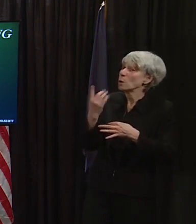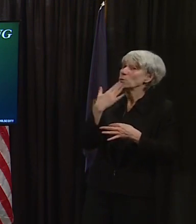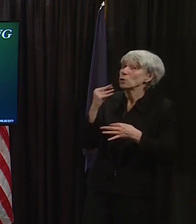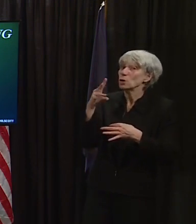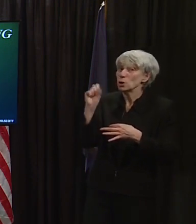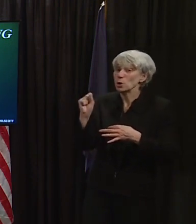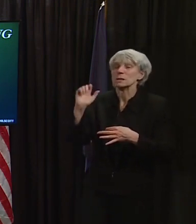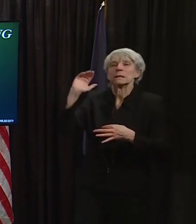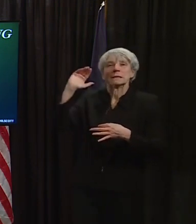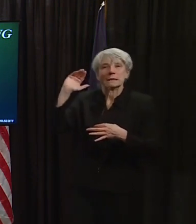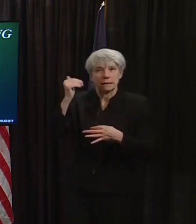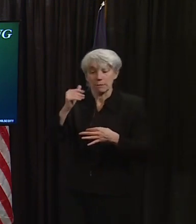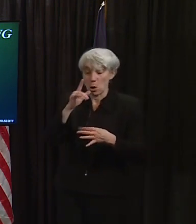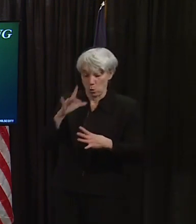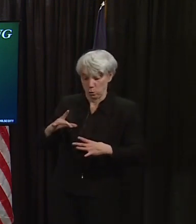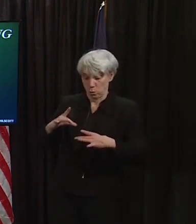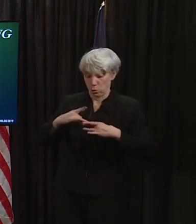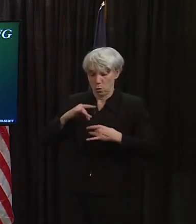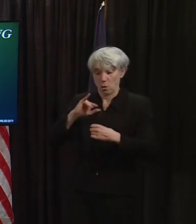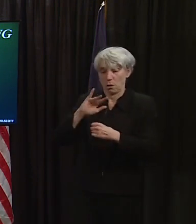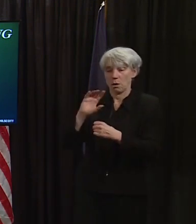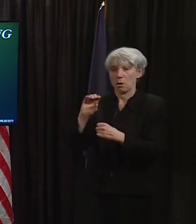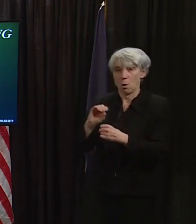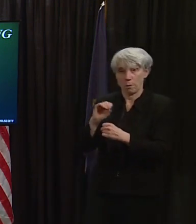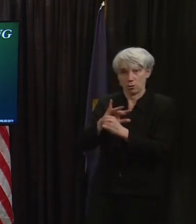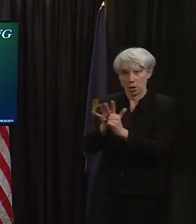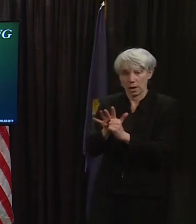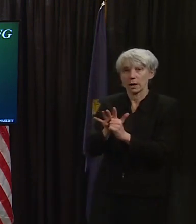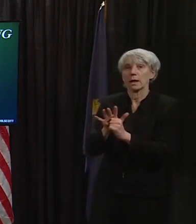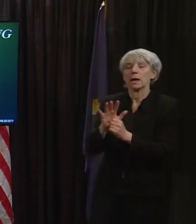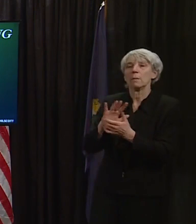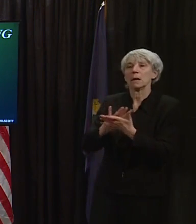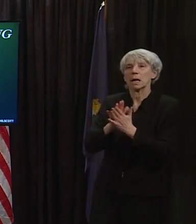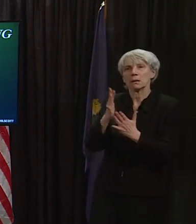That is why we're evolving our contact tracing for schools to be more